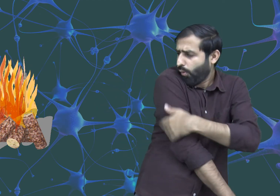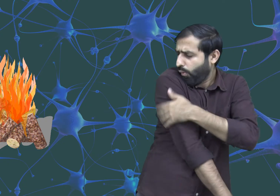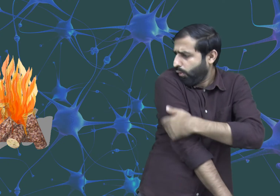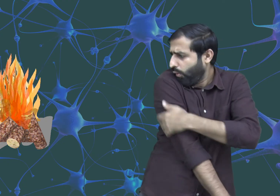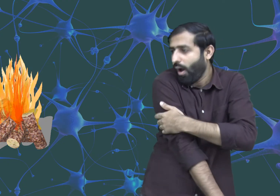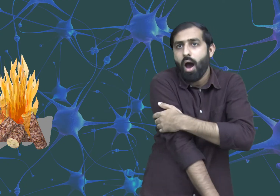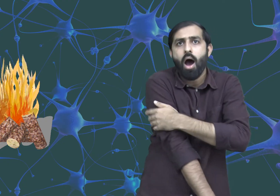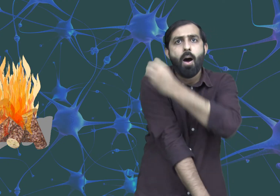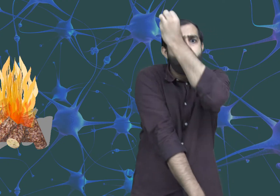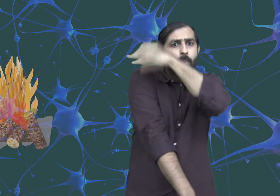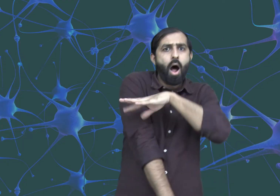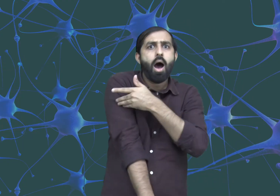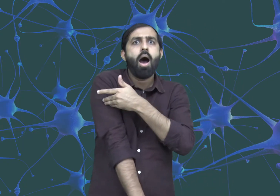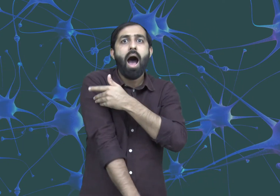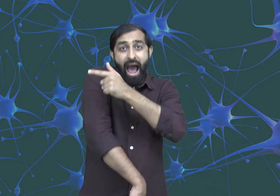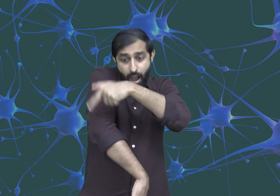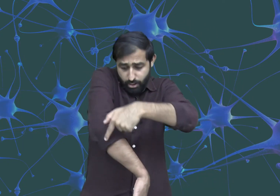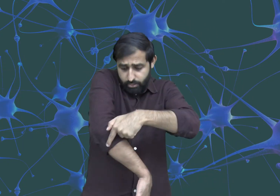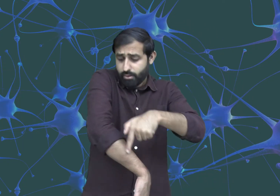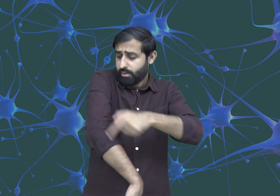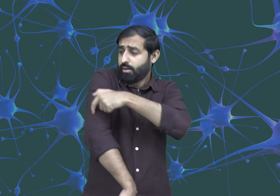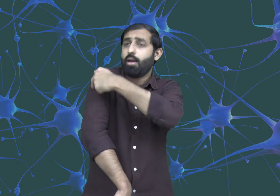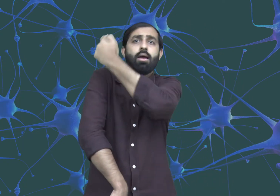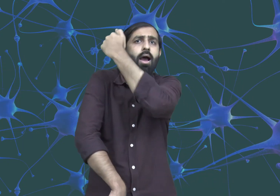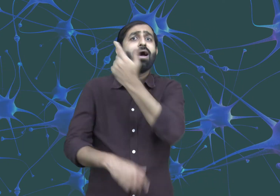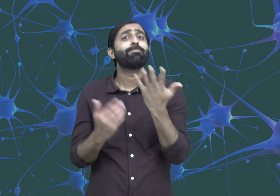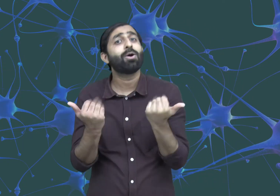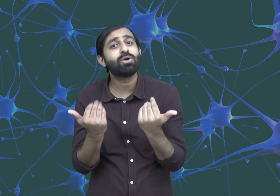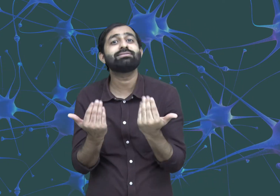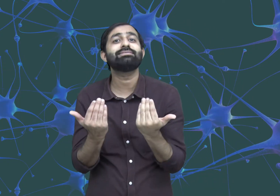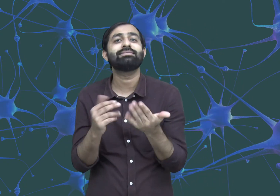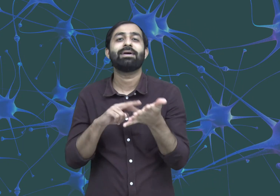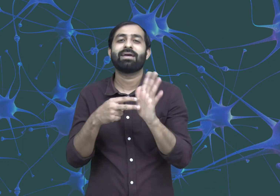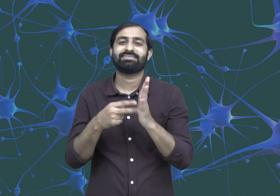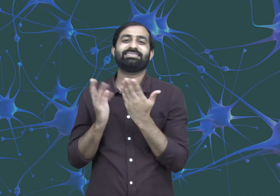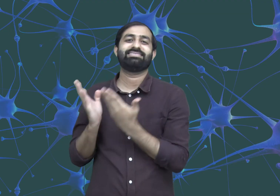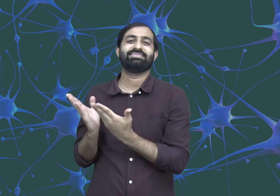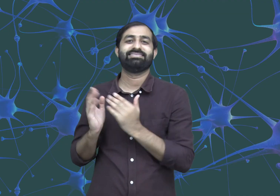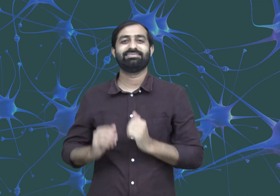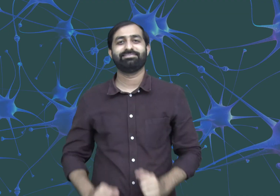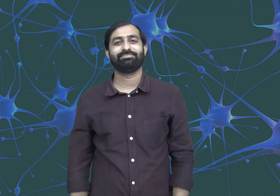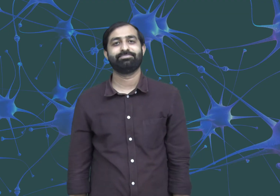the brain then our body respond to it quickly. They protect us from danger or any harm.